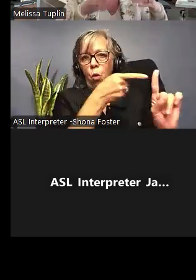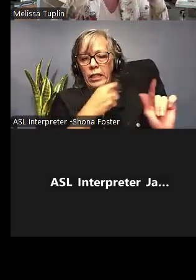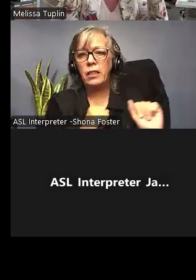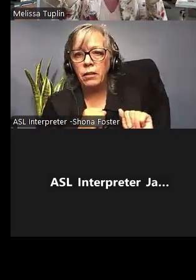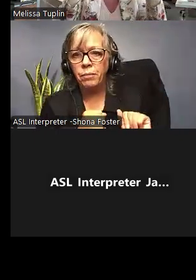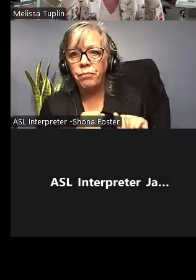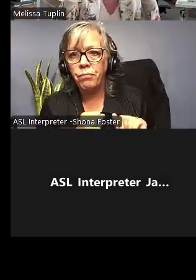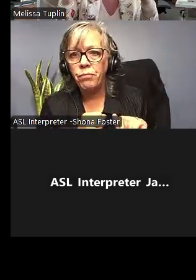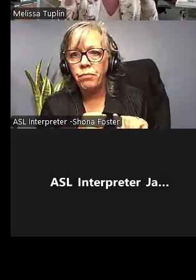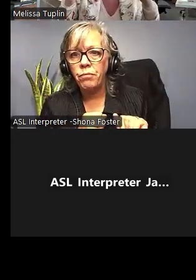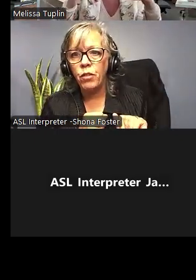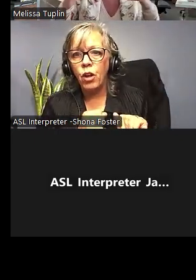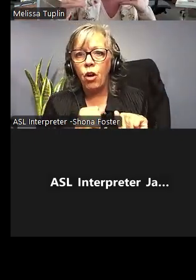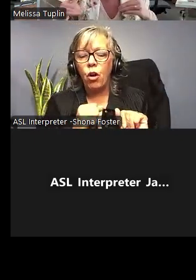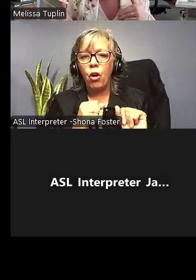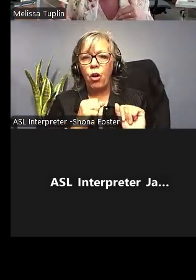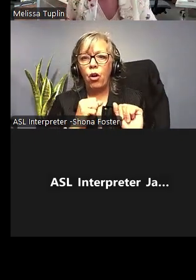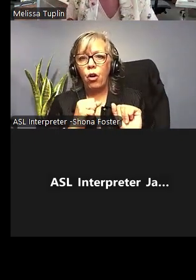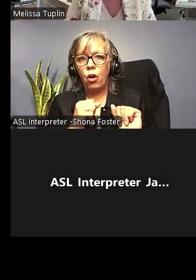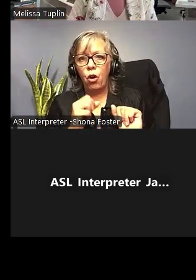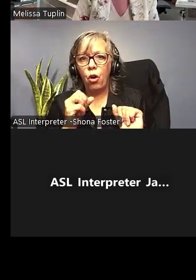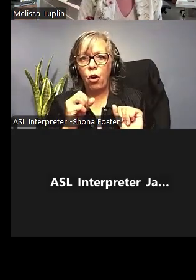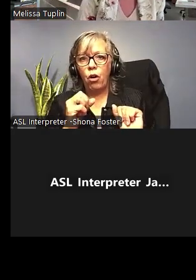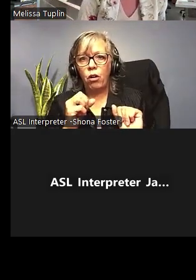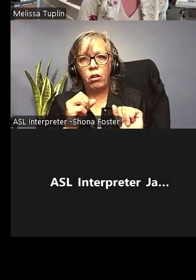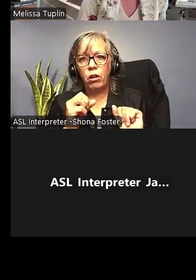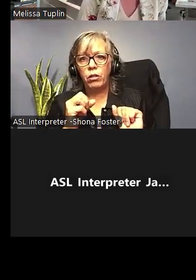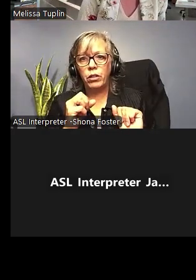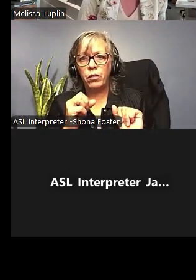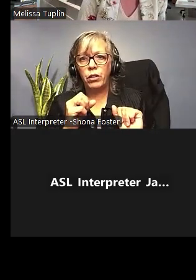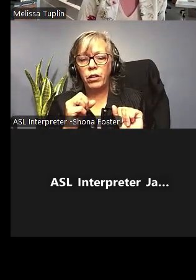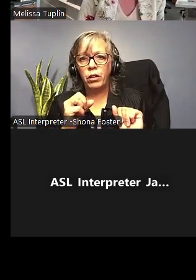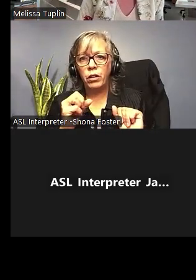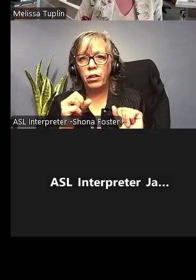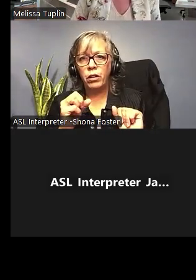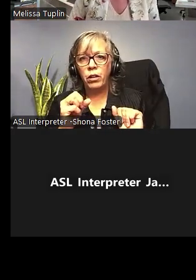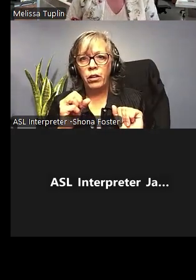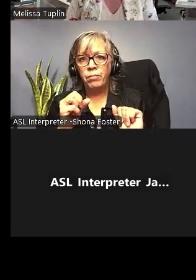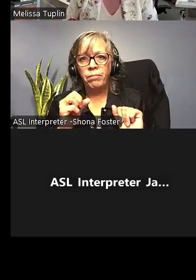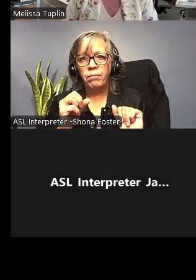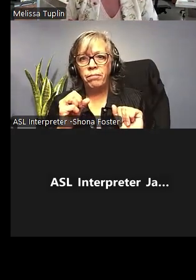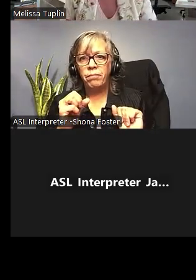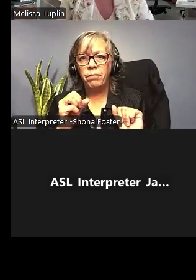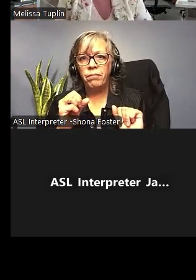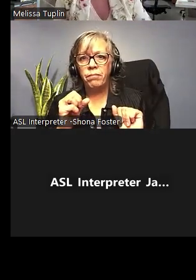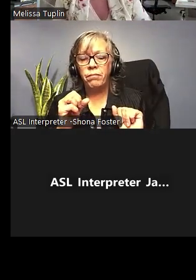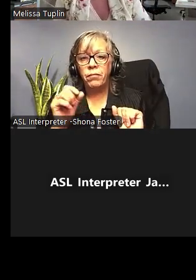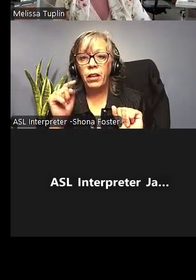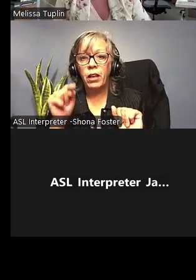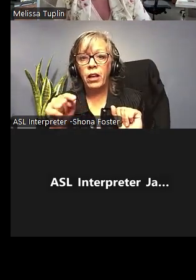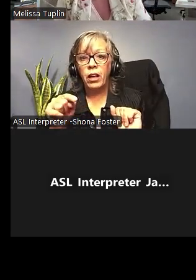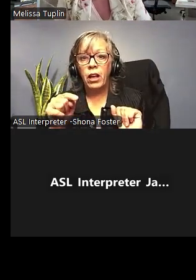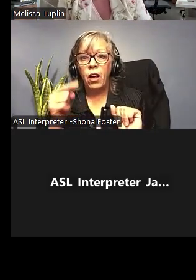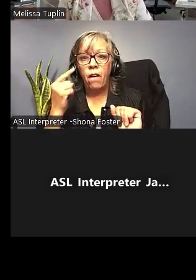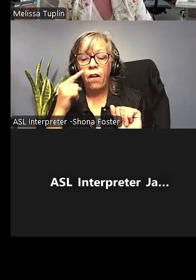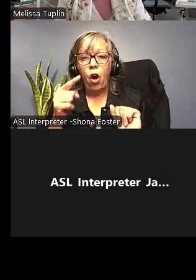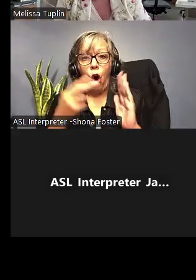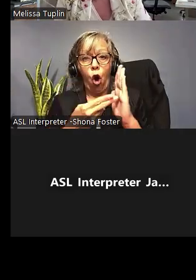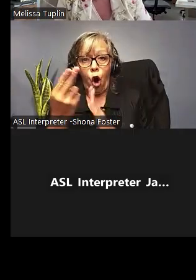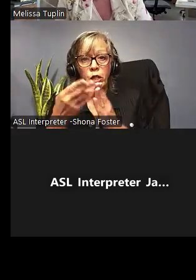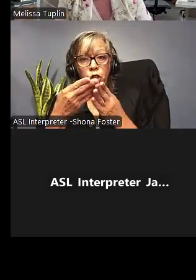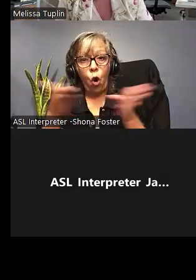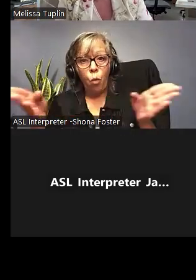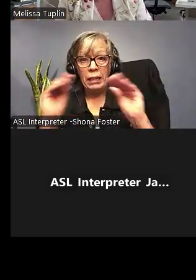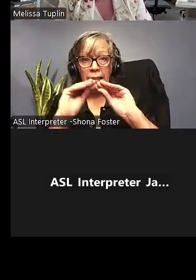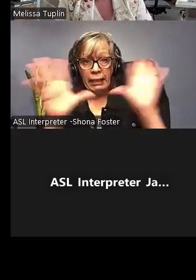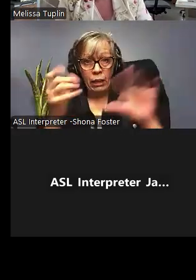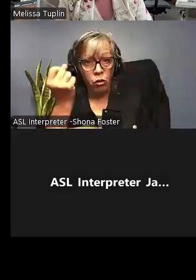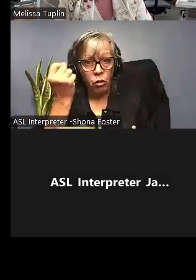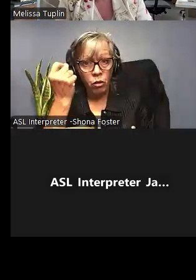or if the average rating is lower. In the spirit of transparency and clarity, we have shared some